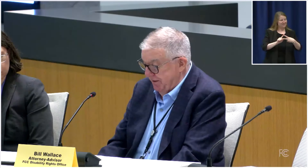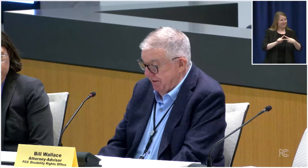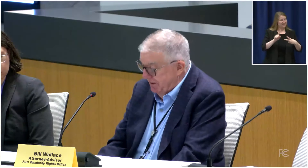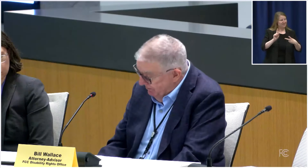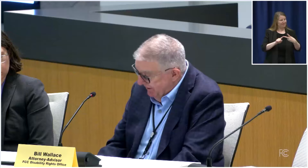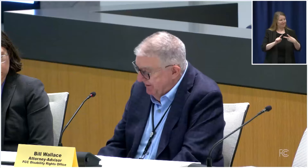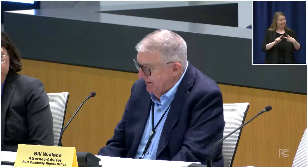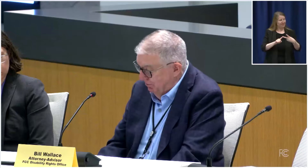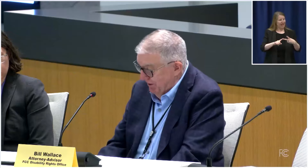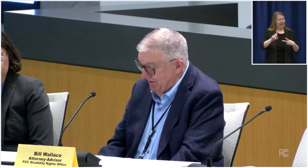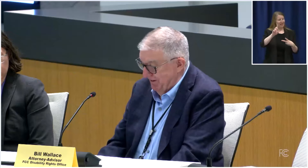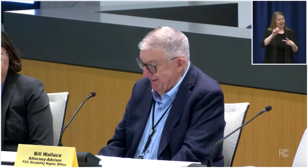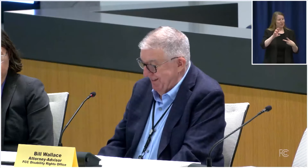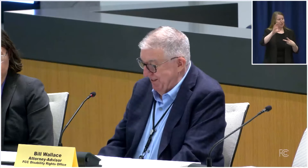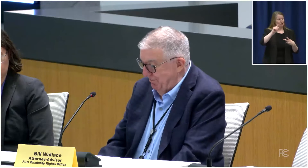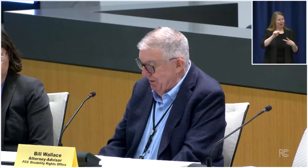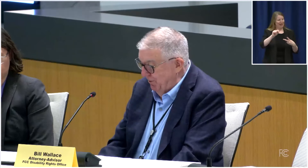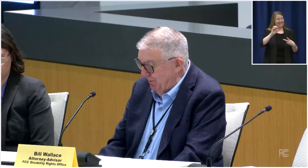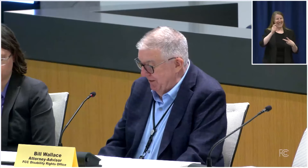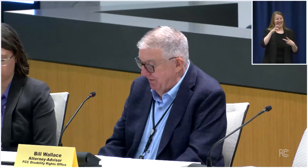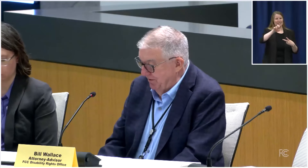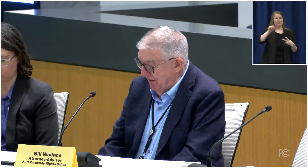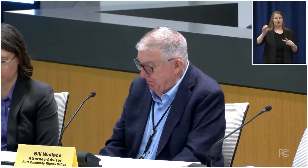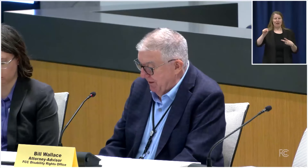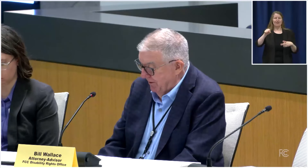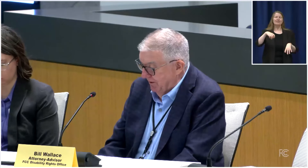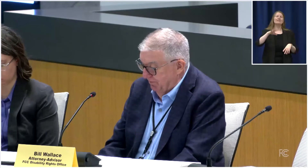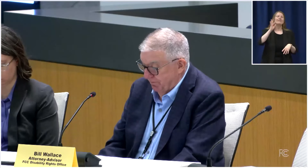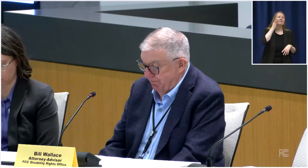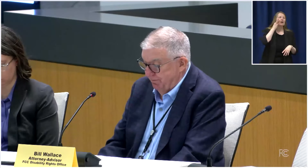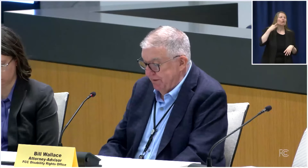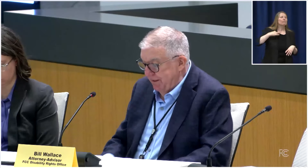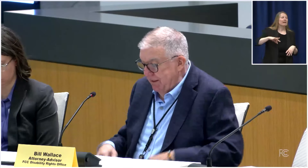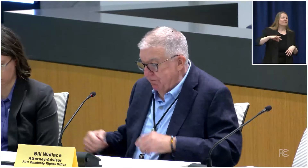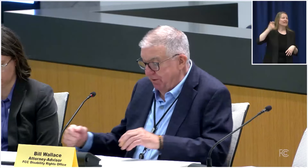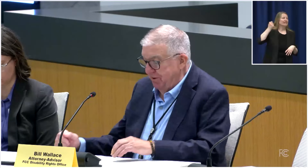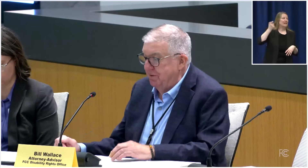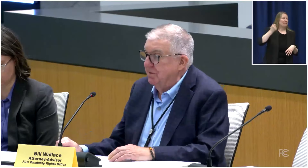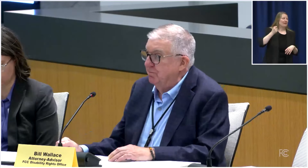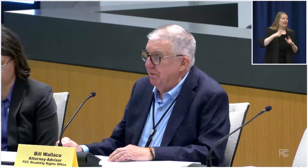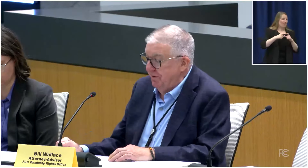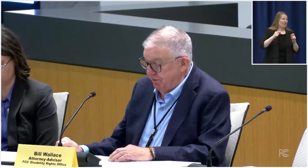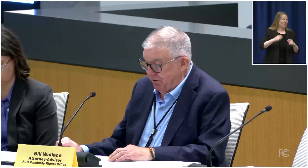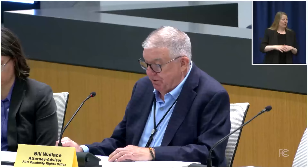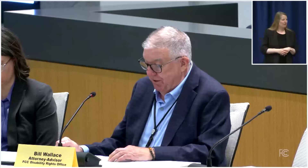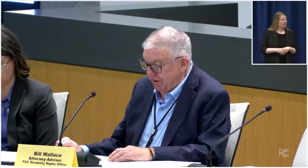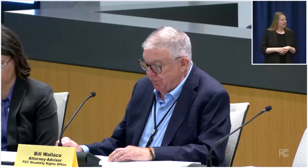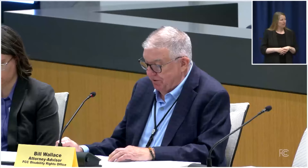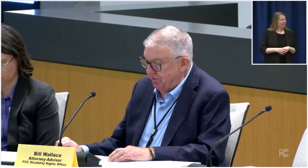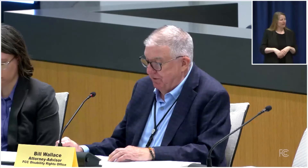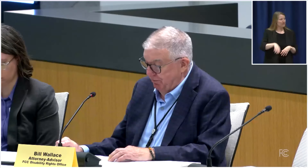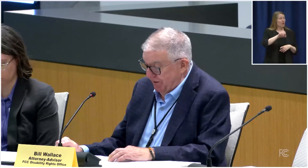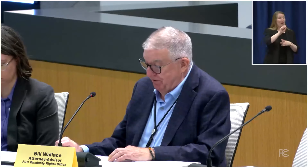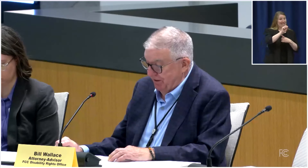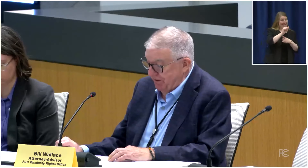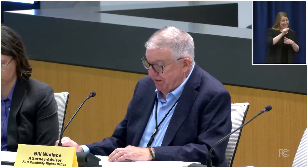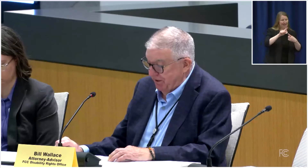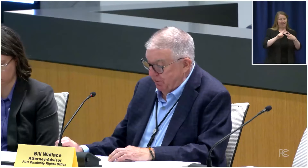SO WHY IMPLEMENT DVC? BY CALL VOLUME THE TOLL FREE NUMBERS DIALED MOST FREQUENTLY BY VRS USERS ARE